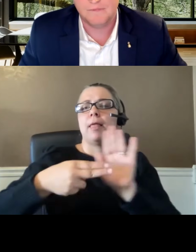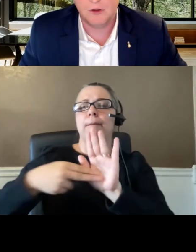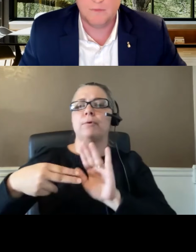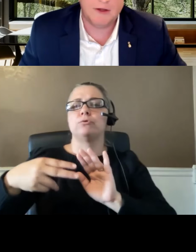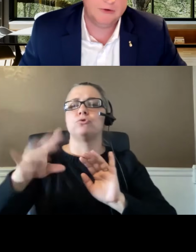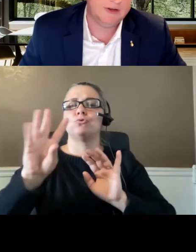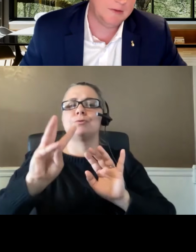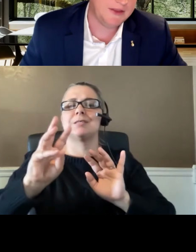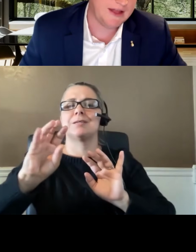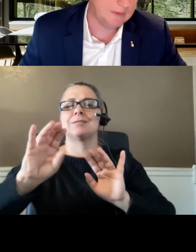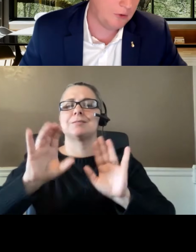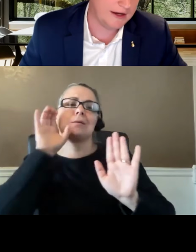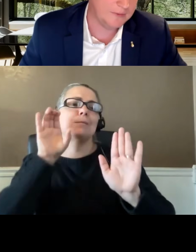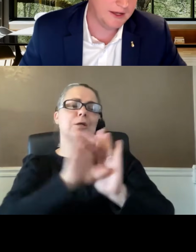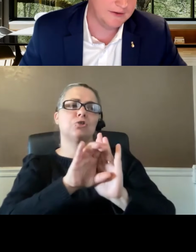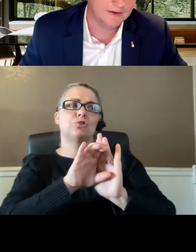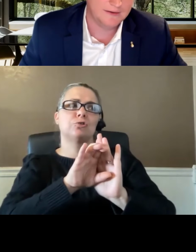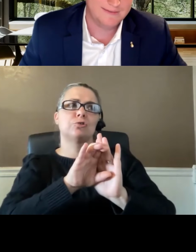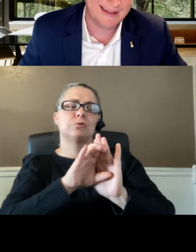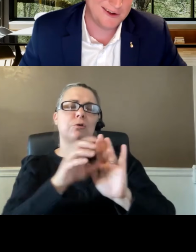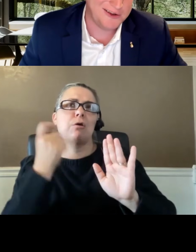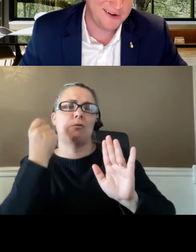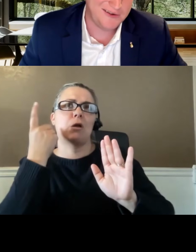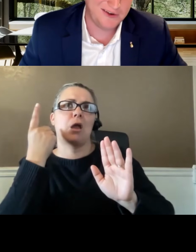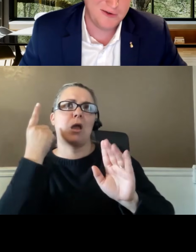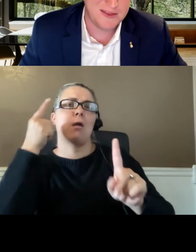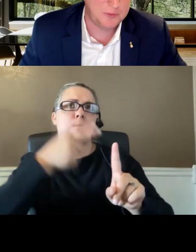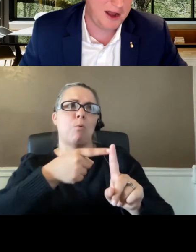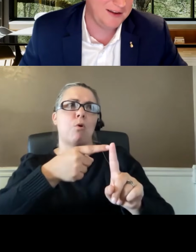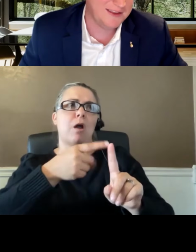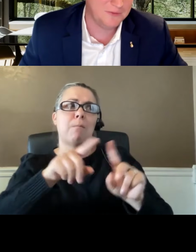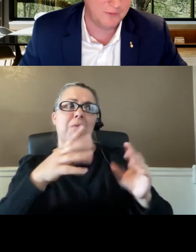Well understandably that's a point, but that's all you're going to do in this product that's